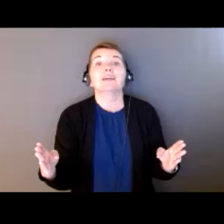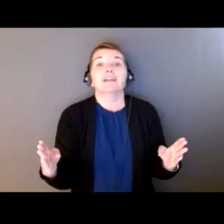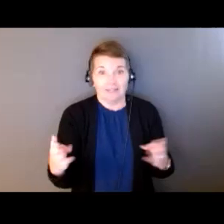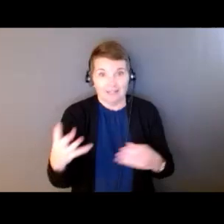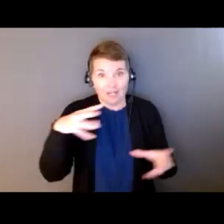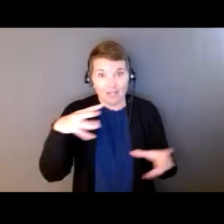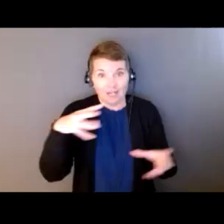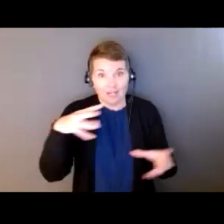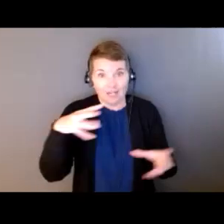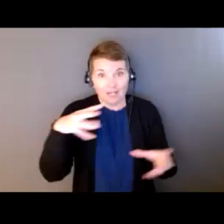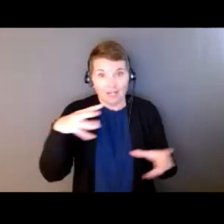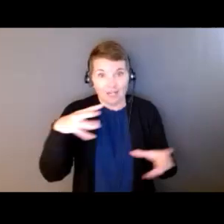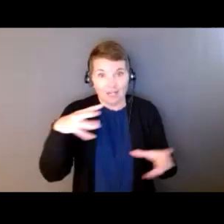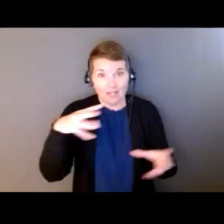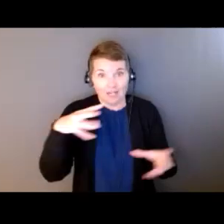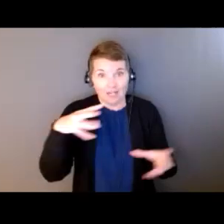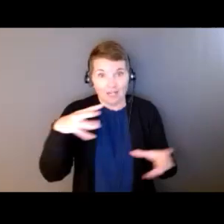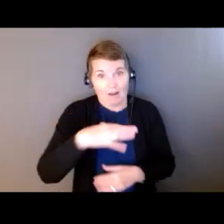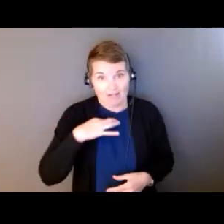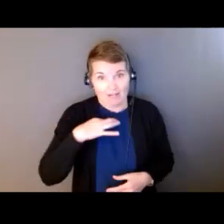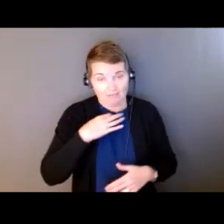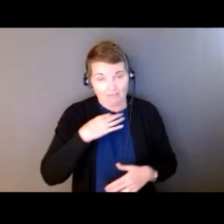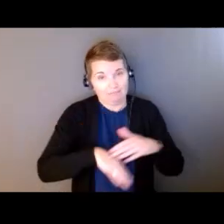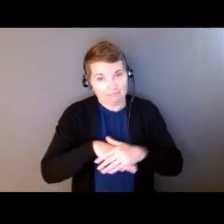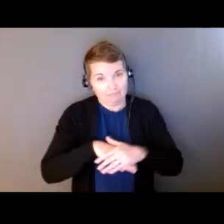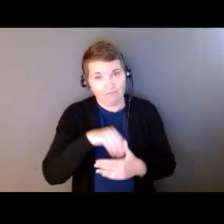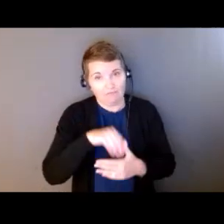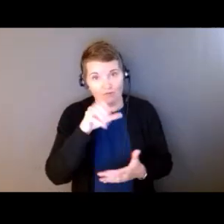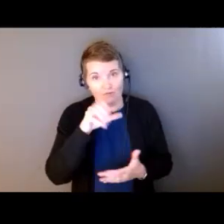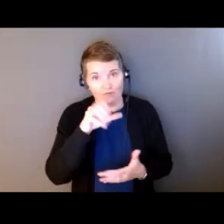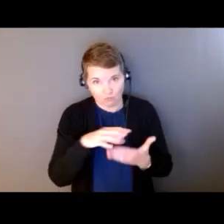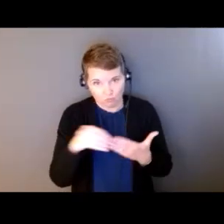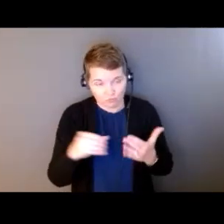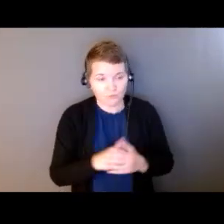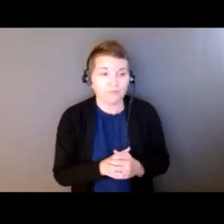At present, the next application deadline is October 8th,